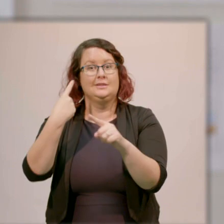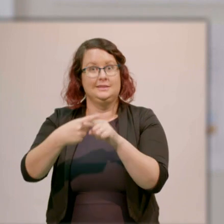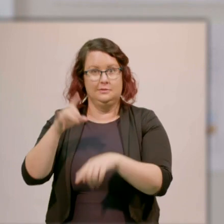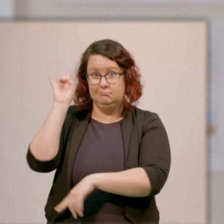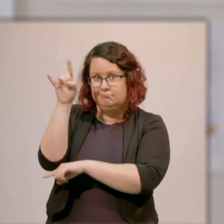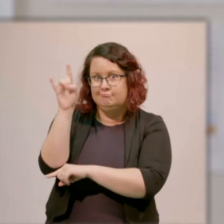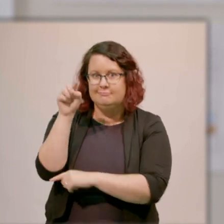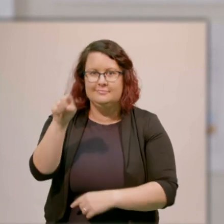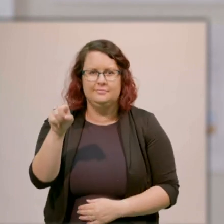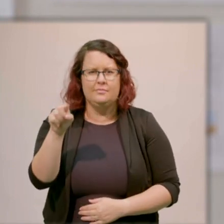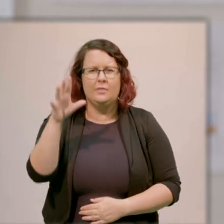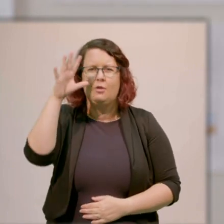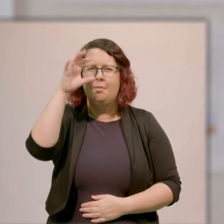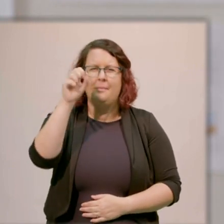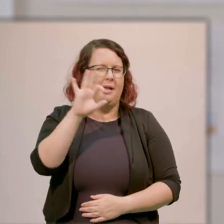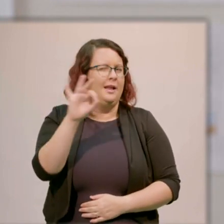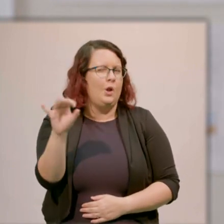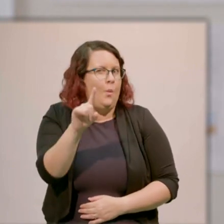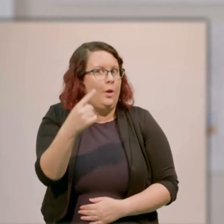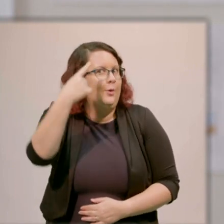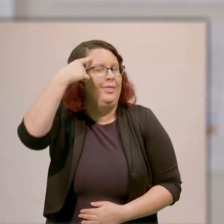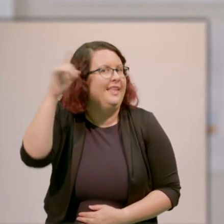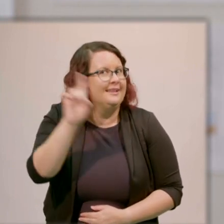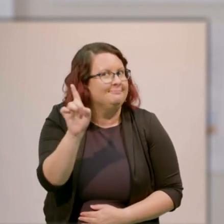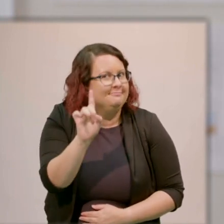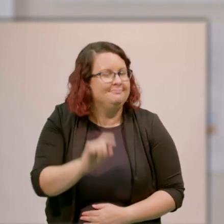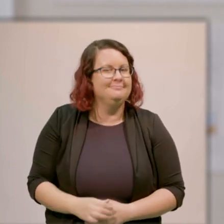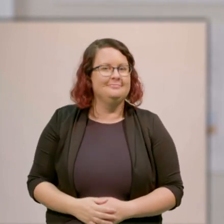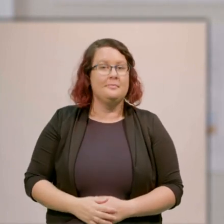these characters are not quite what you would expect. Let's read the story.